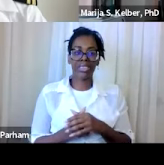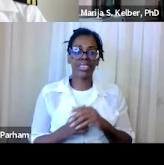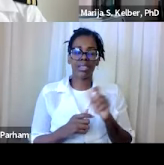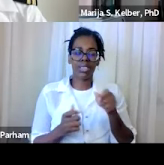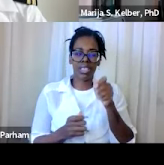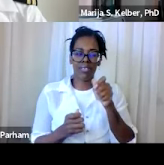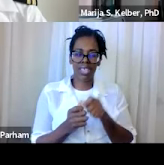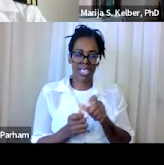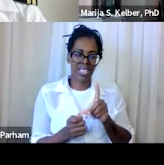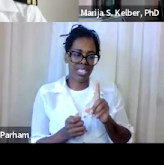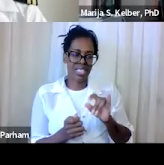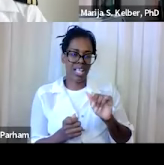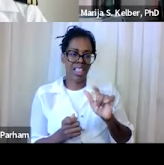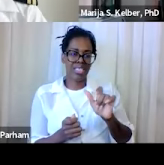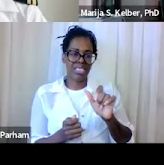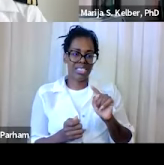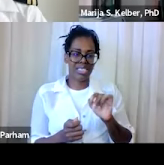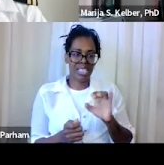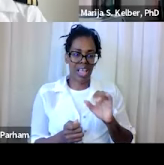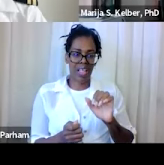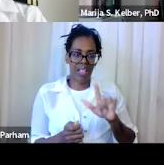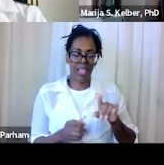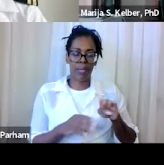and also multi-component suicide prevention programs.